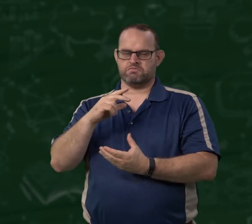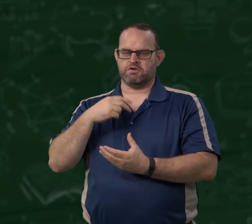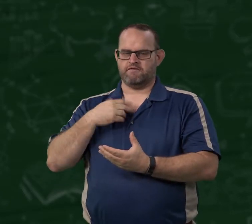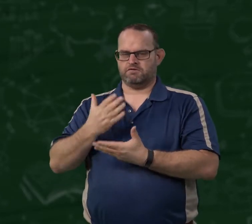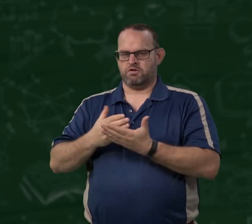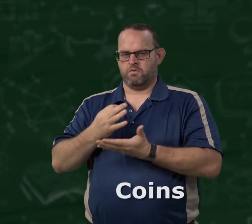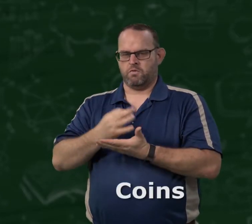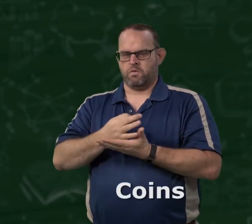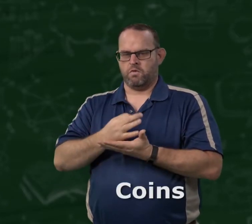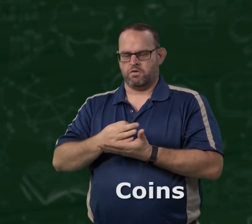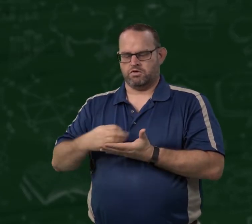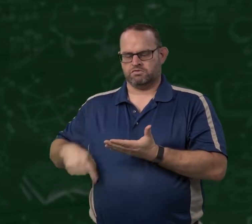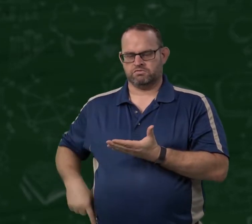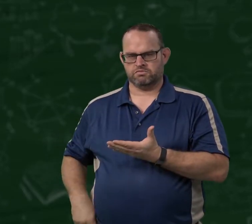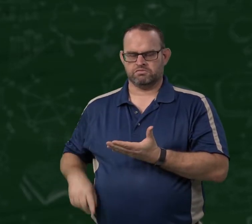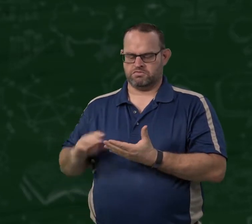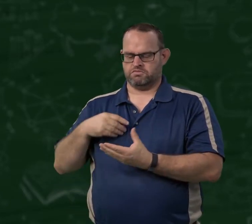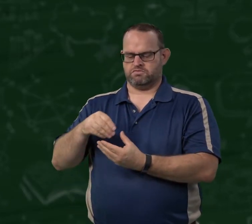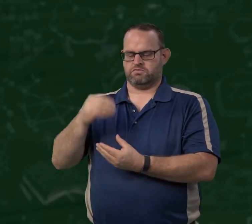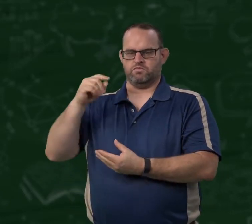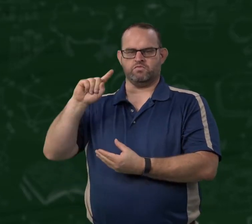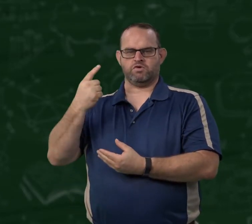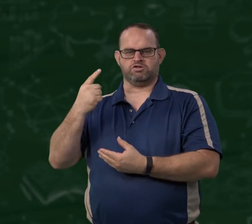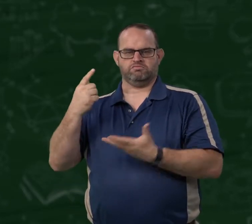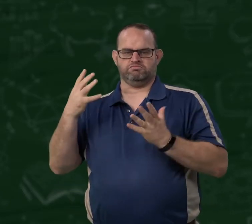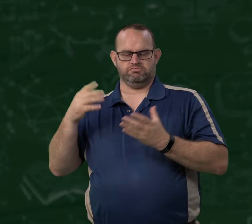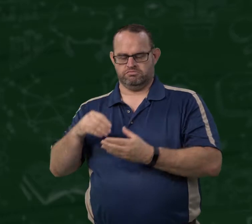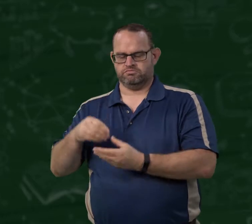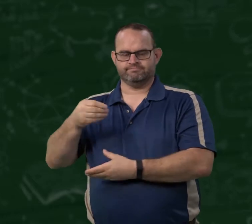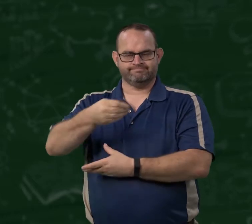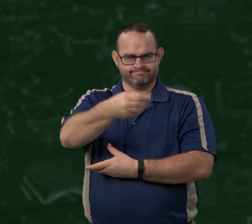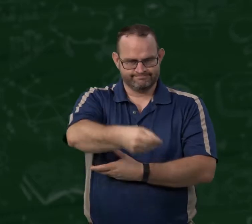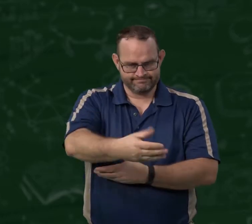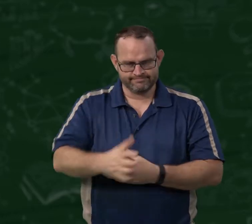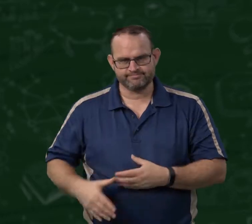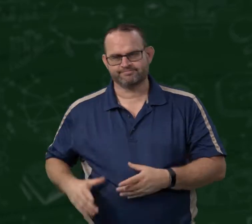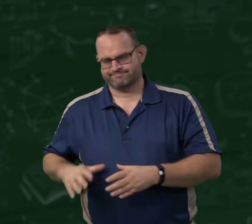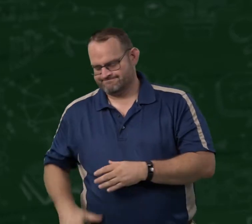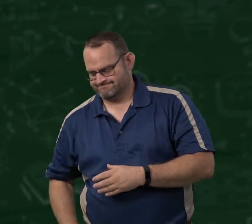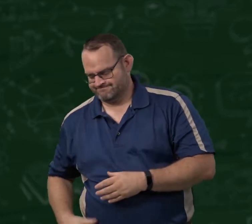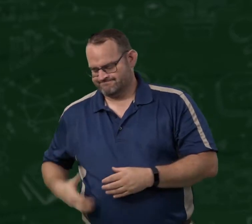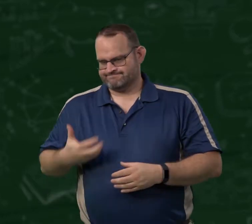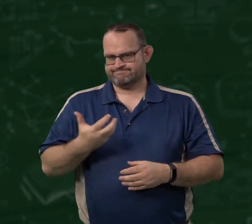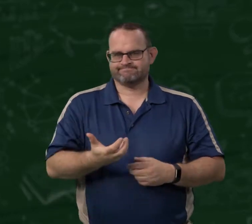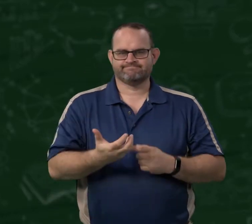You select a one-dollar bill ($1.00) from your wallet. You reach into your pocket for coins.